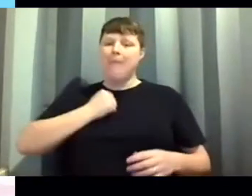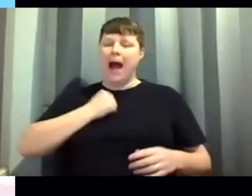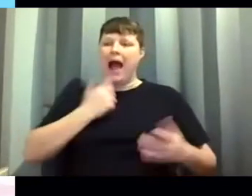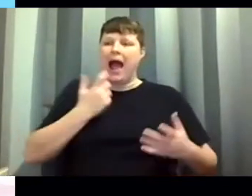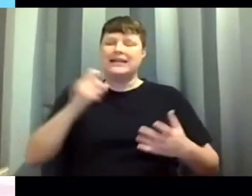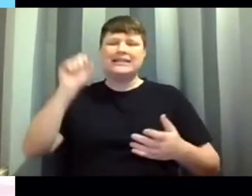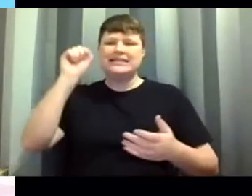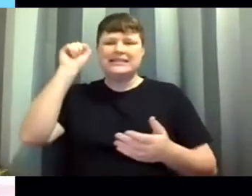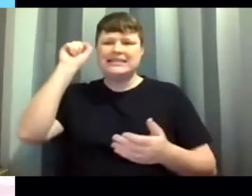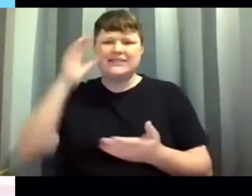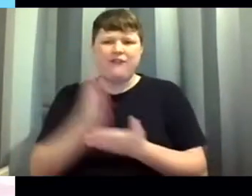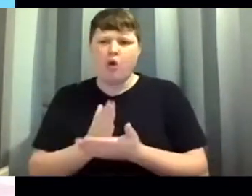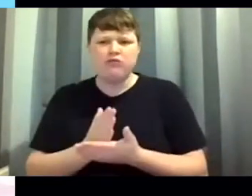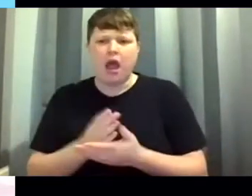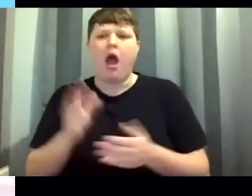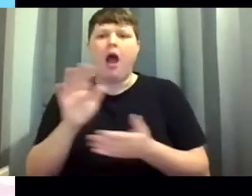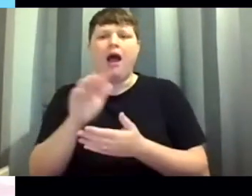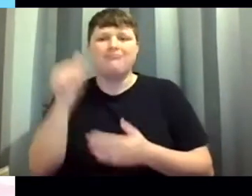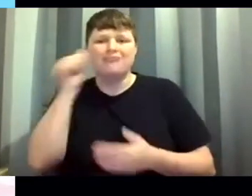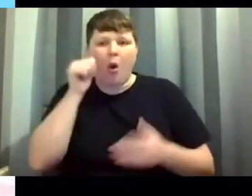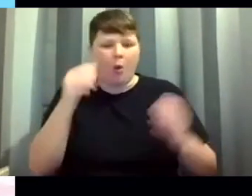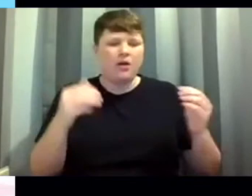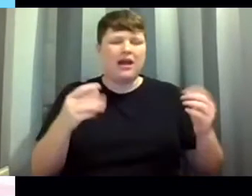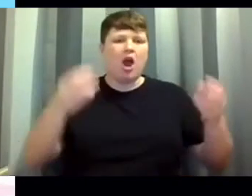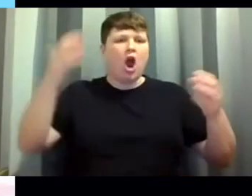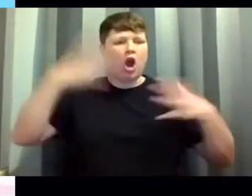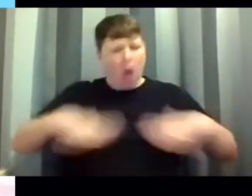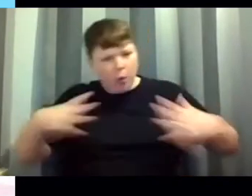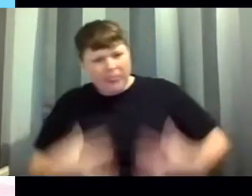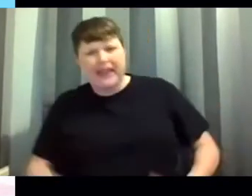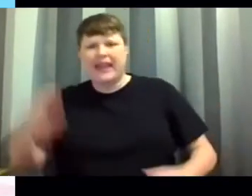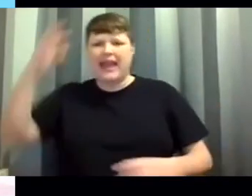like: how you present yourself; your clothing and your hair; your social interactions and your